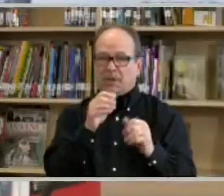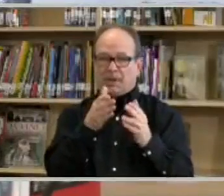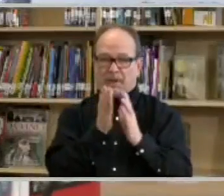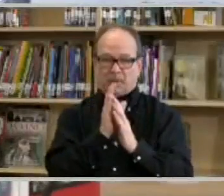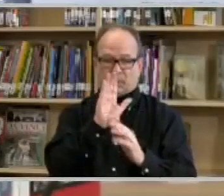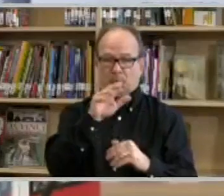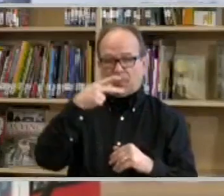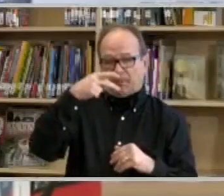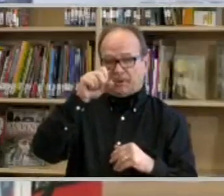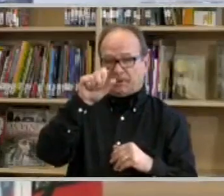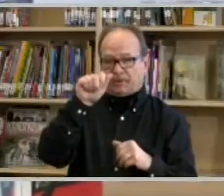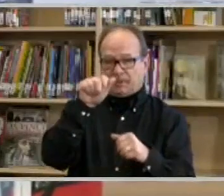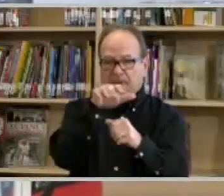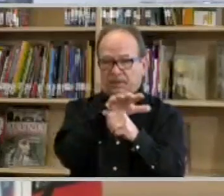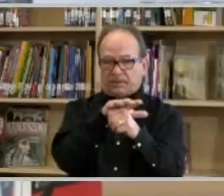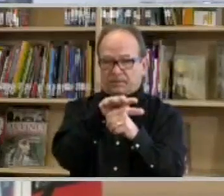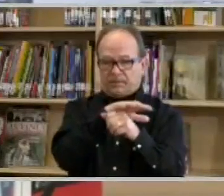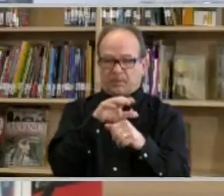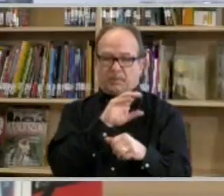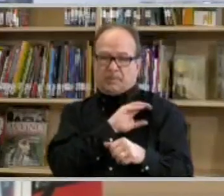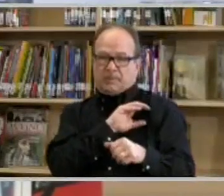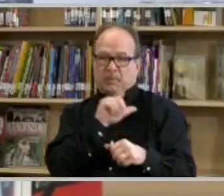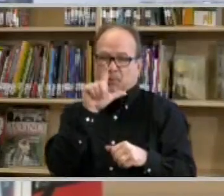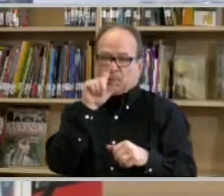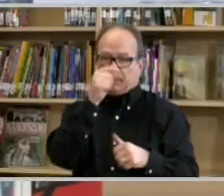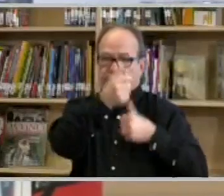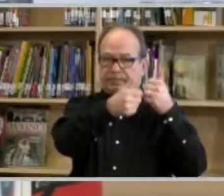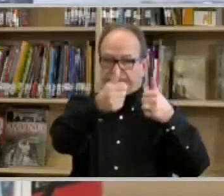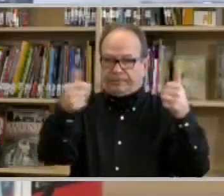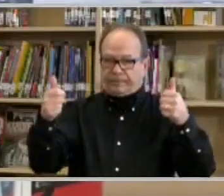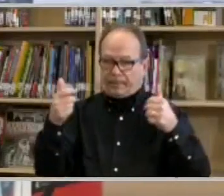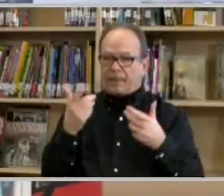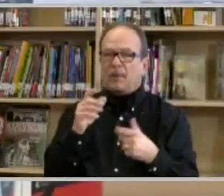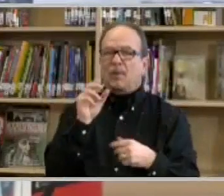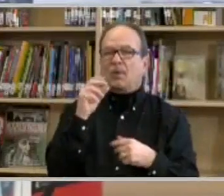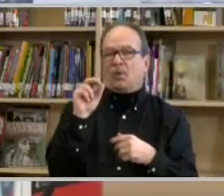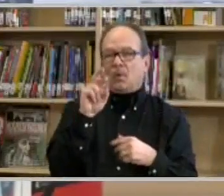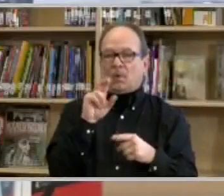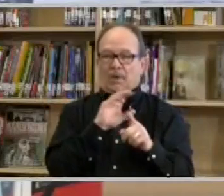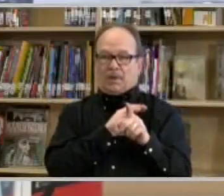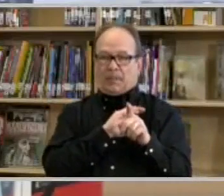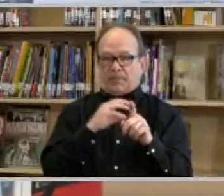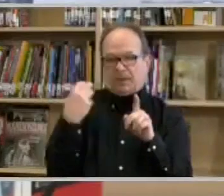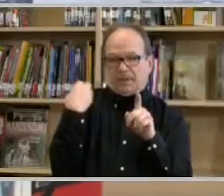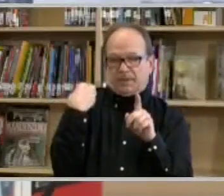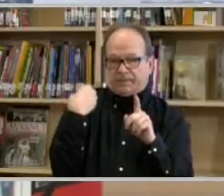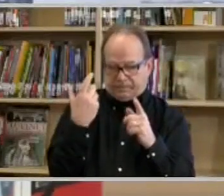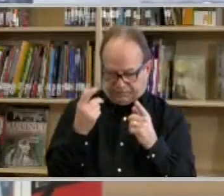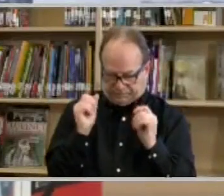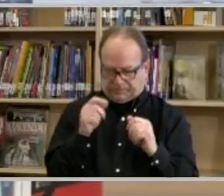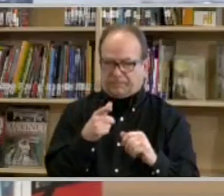SO I CAN ASK YOUR PSA LIEUTENANT OR THE CAPTAIN FOR YOUR AREA TO